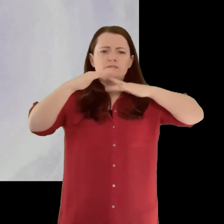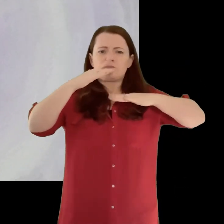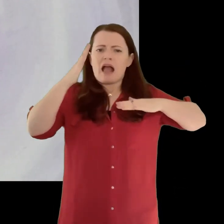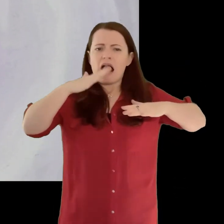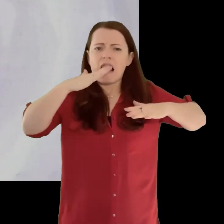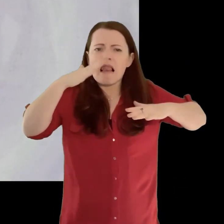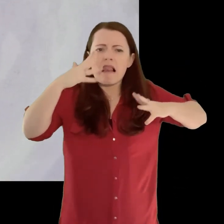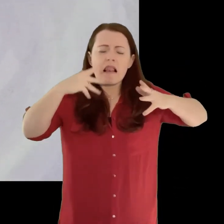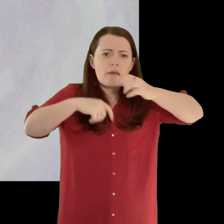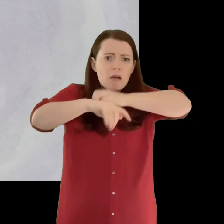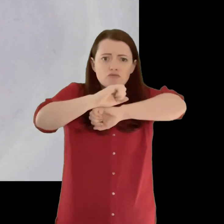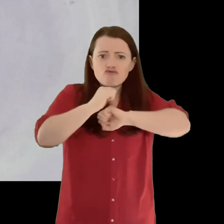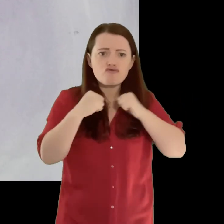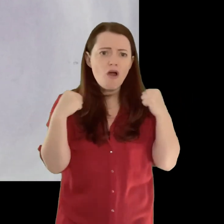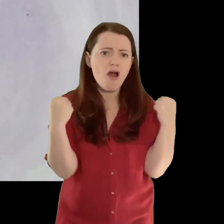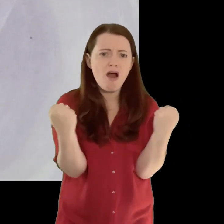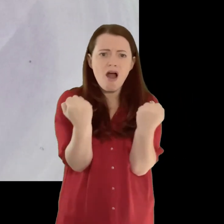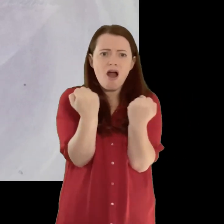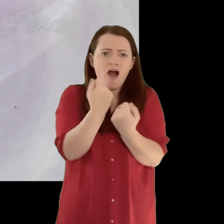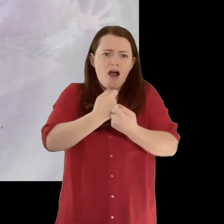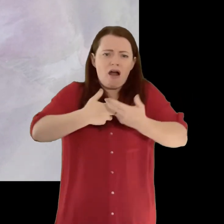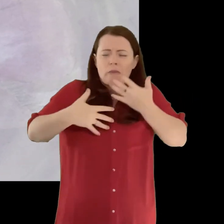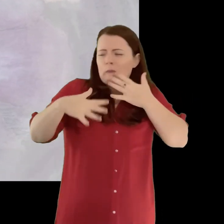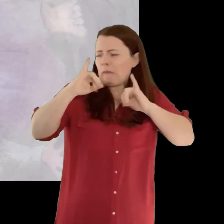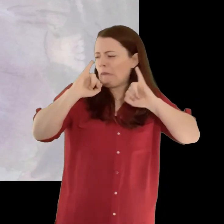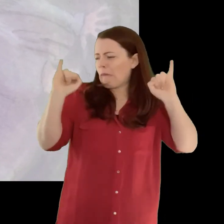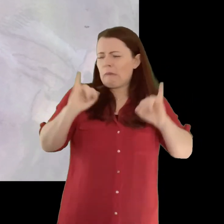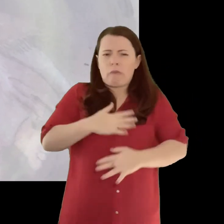But the sweetness grew stronger ‘til it became hard and noxious